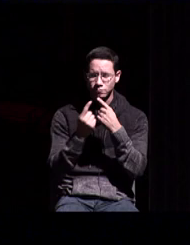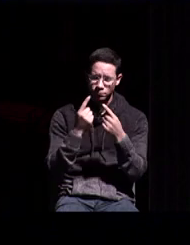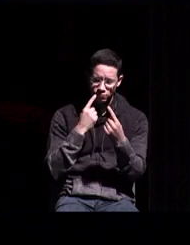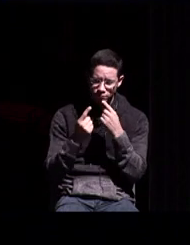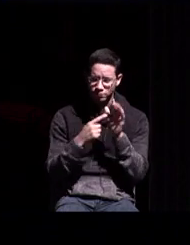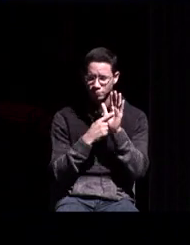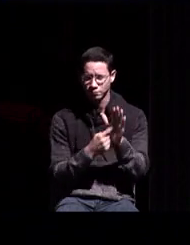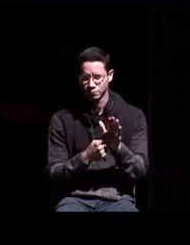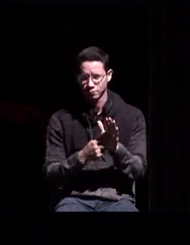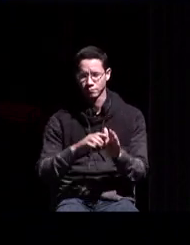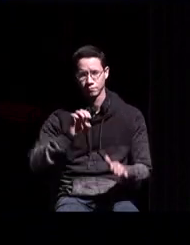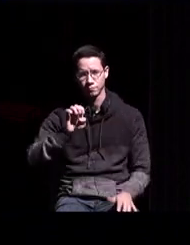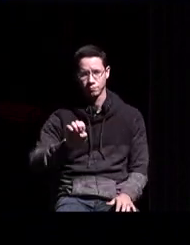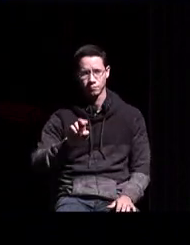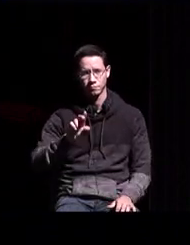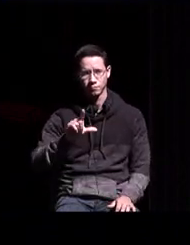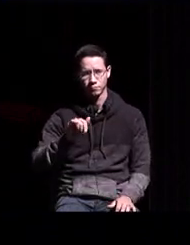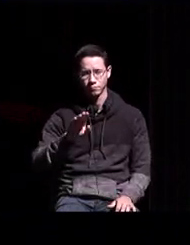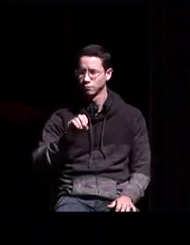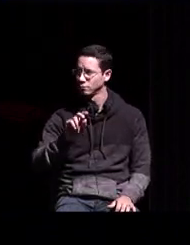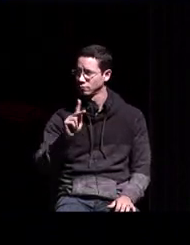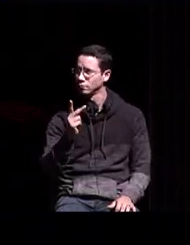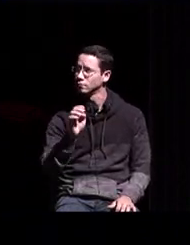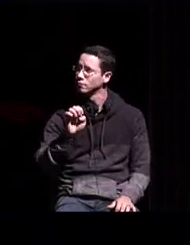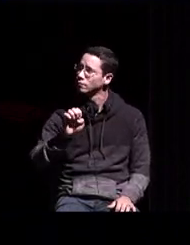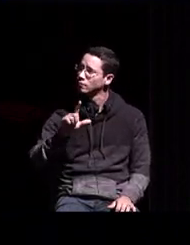Doctor in Applied Ecology by the University of São Paulo,